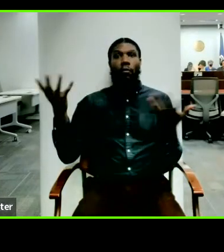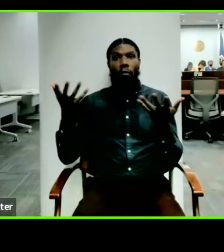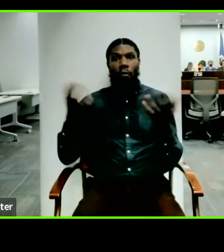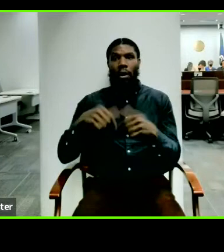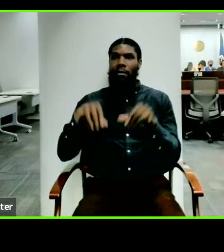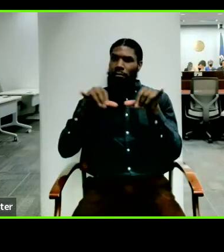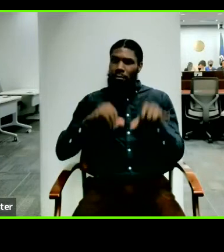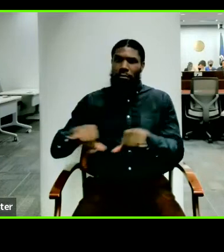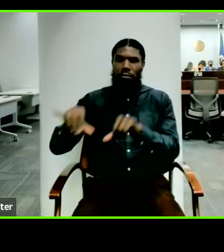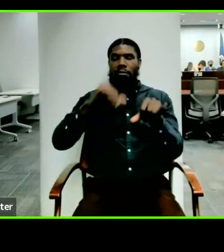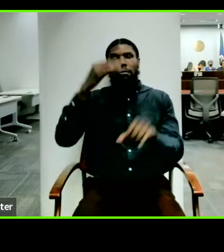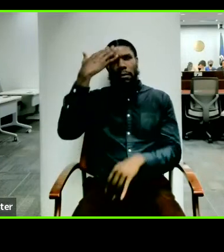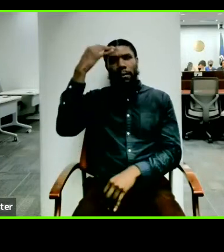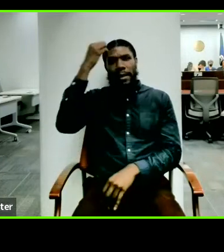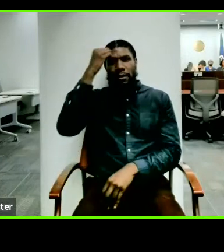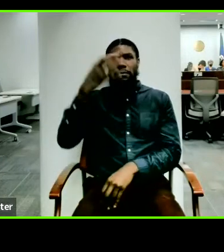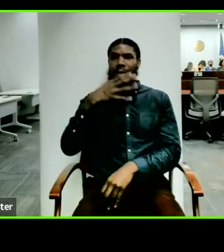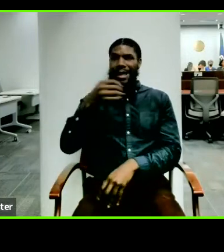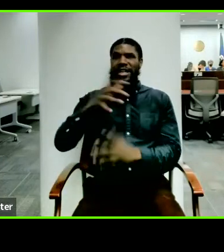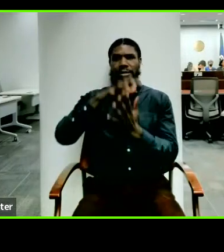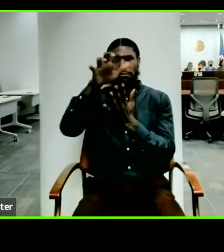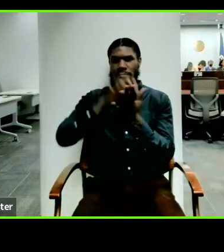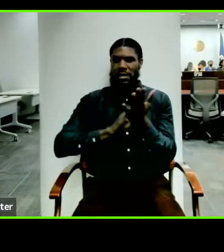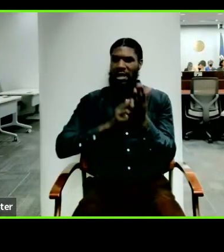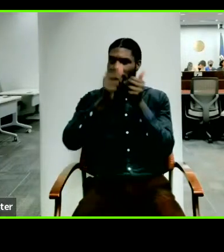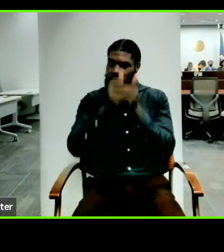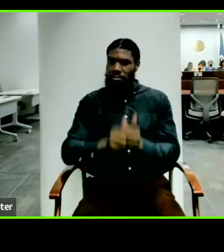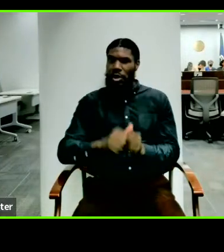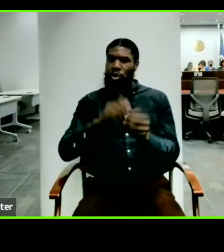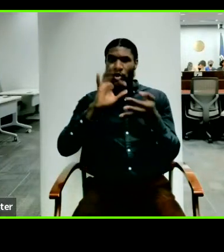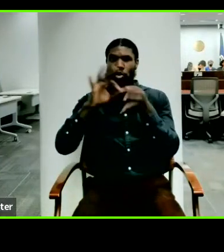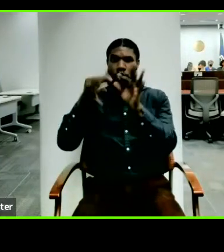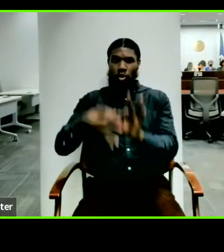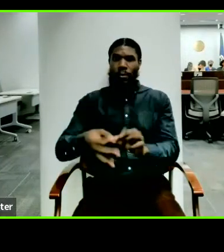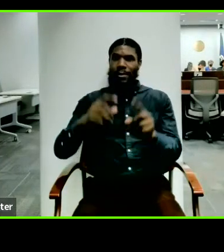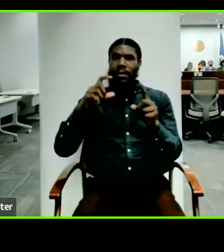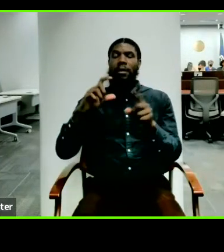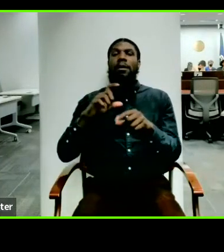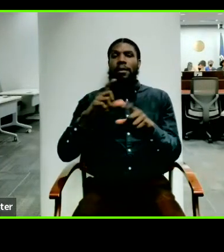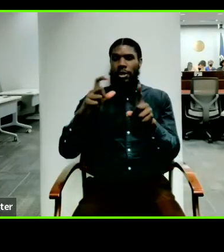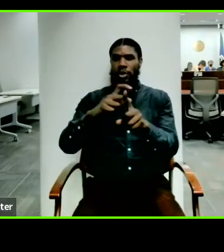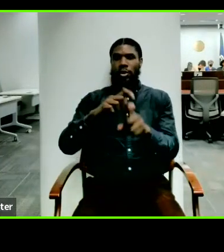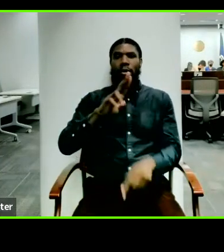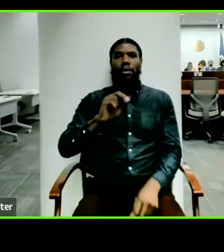and true to the text interpretation of the term undue hardship in Title VII.